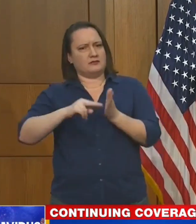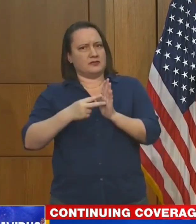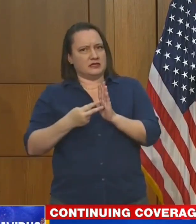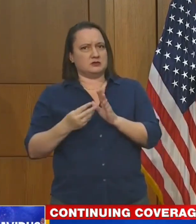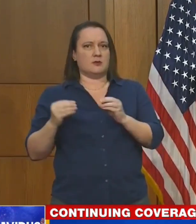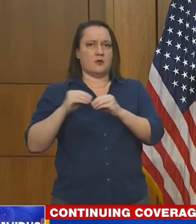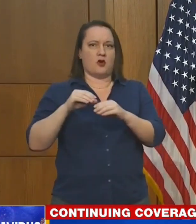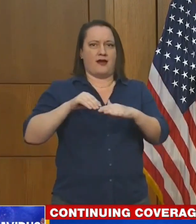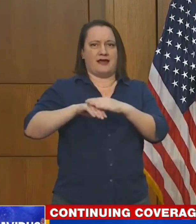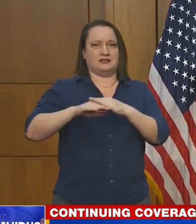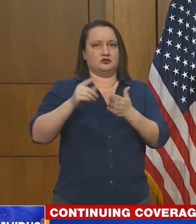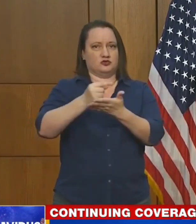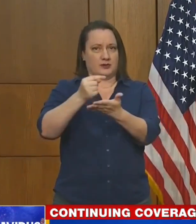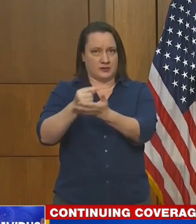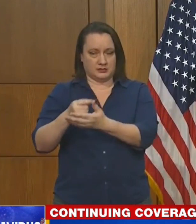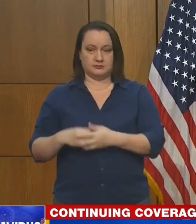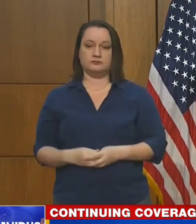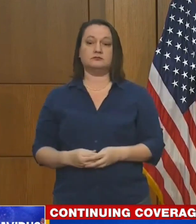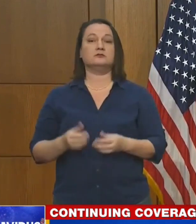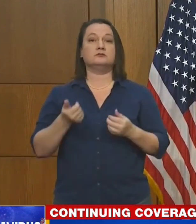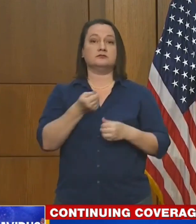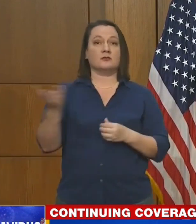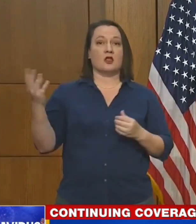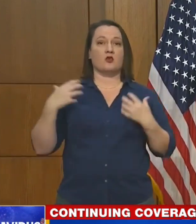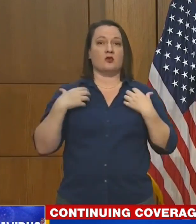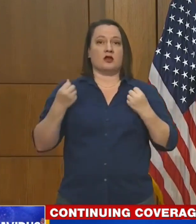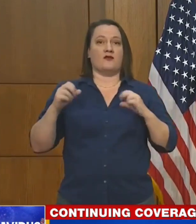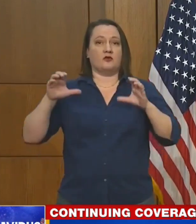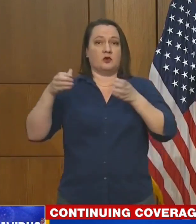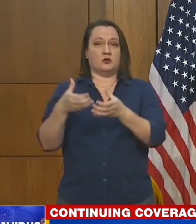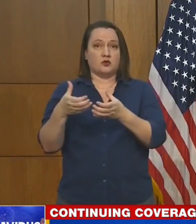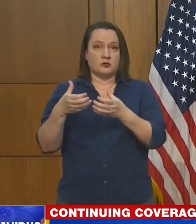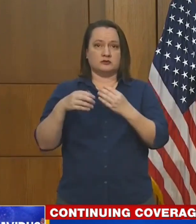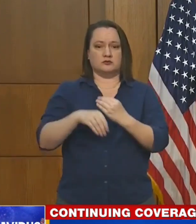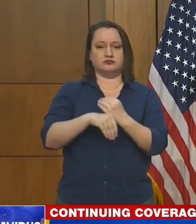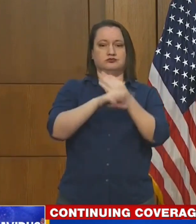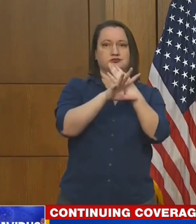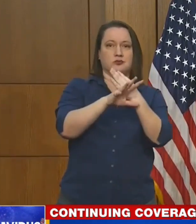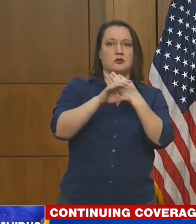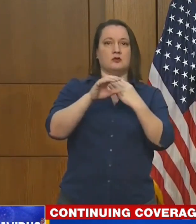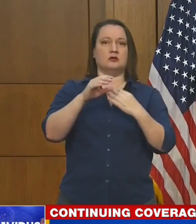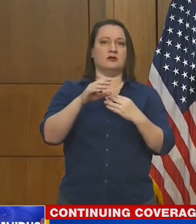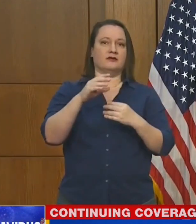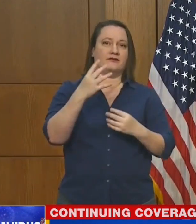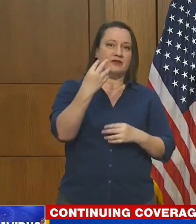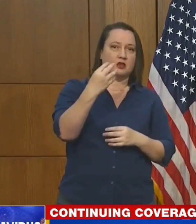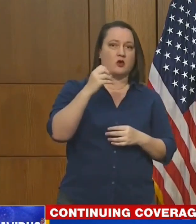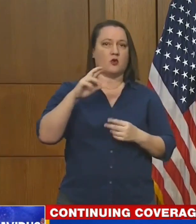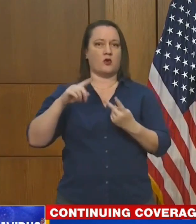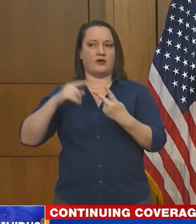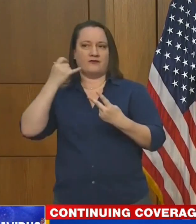AND THAT IS HELP ANDNCREASE ACCESS TO TREATMENT. ADDITIONALLY THERE ARE RECOVERY GROUPS THAT ARE HOLDING